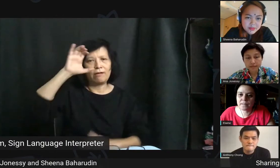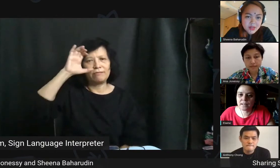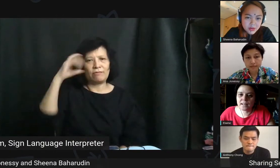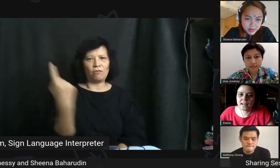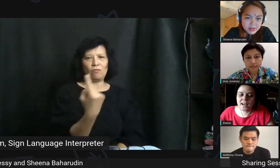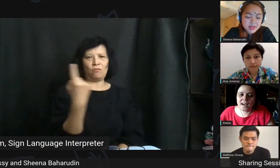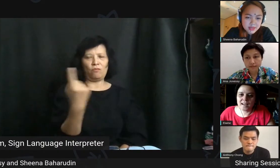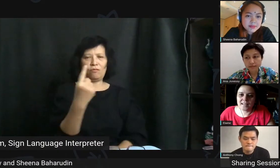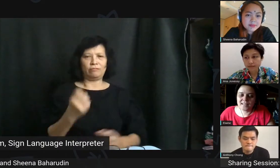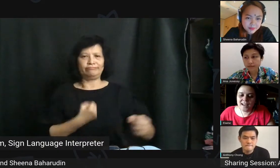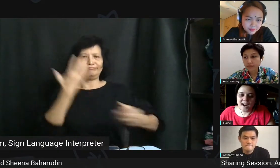Correct.